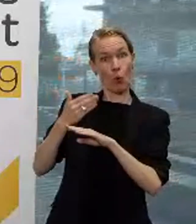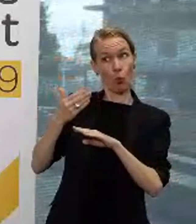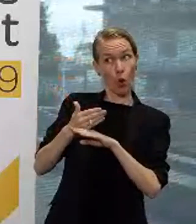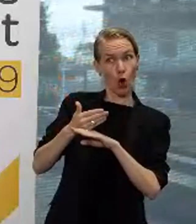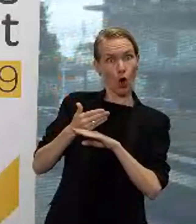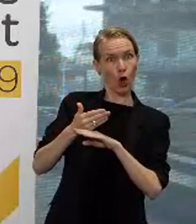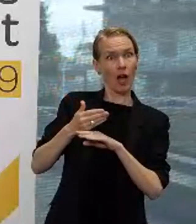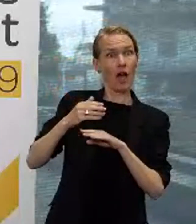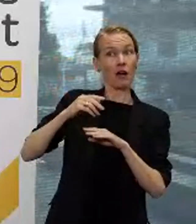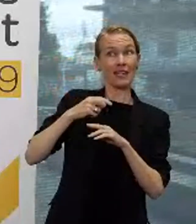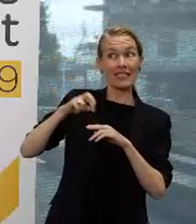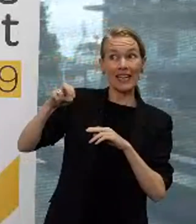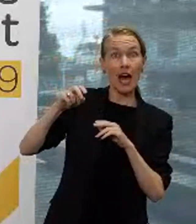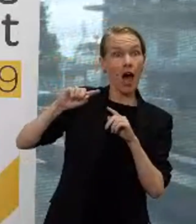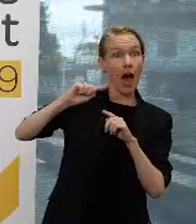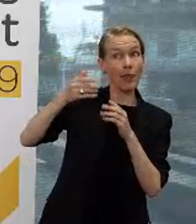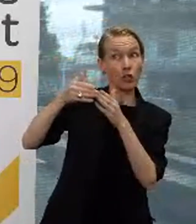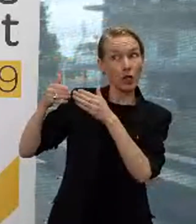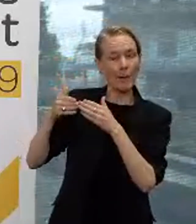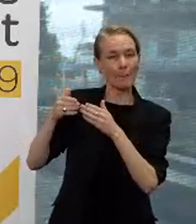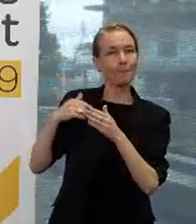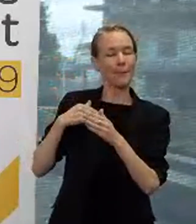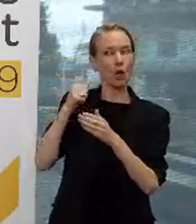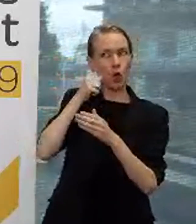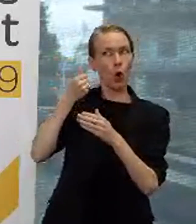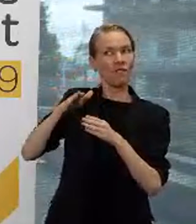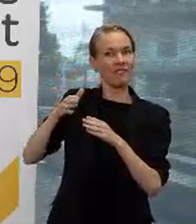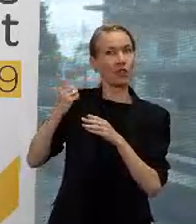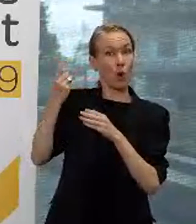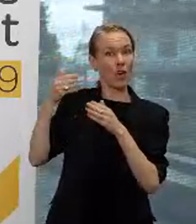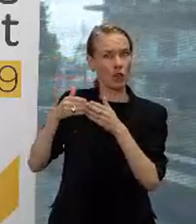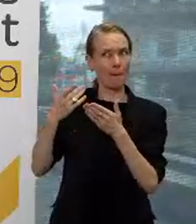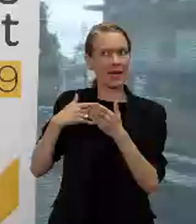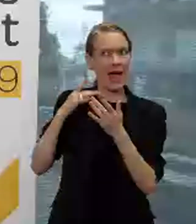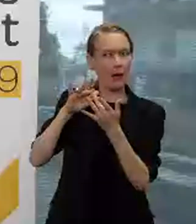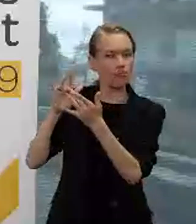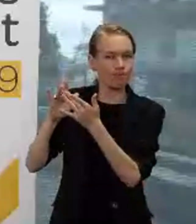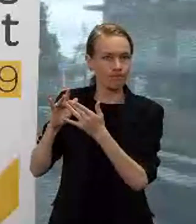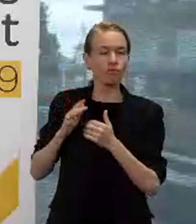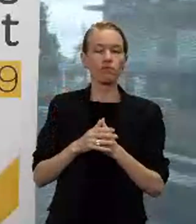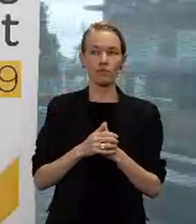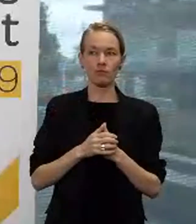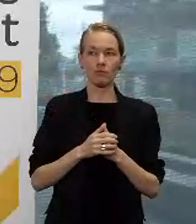being actively followed up. [INTERPOSING VOICES] Have you done any genomic testing